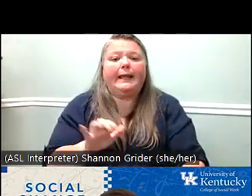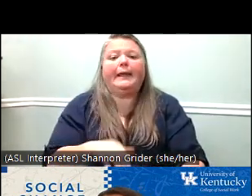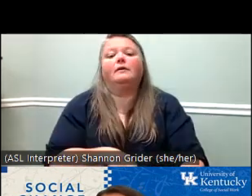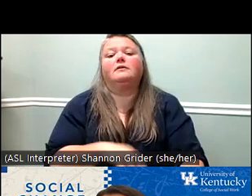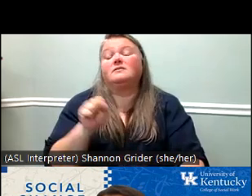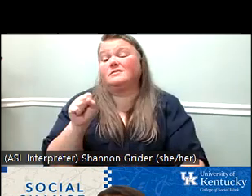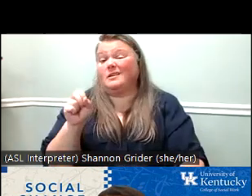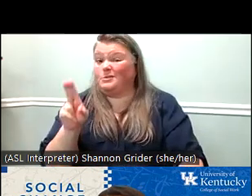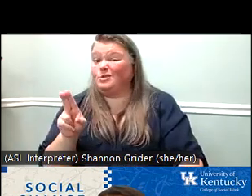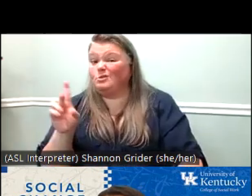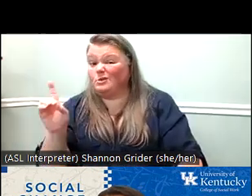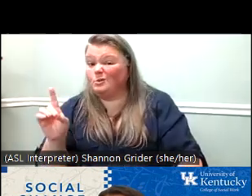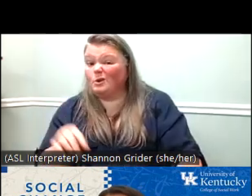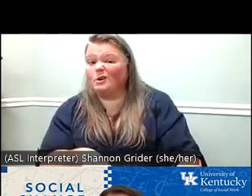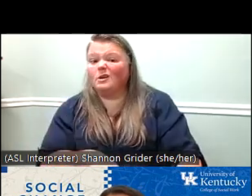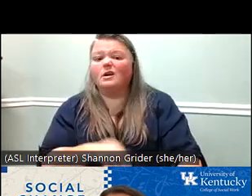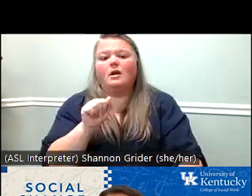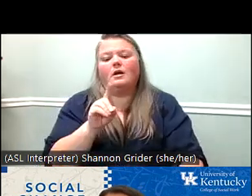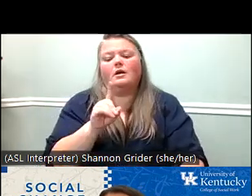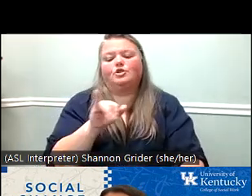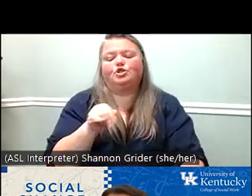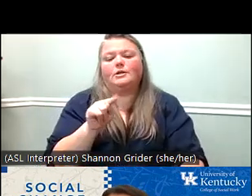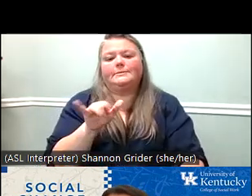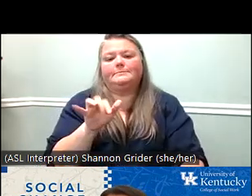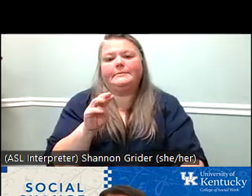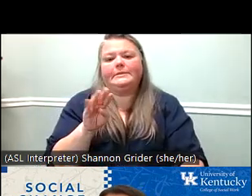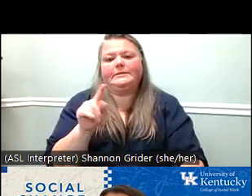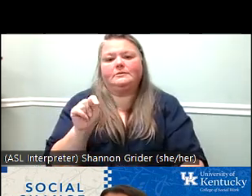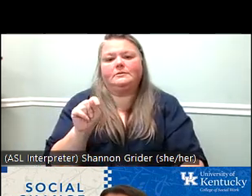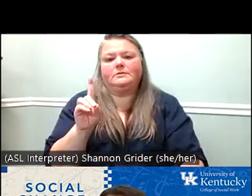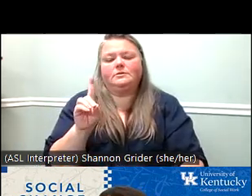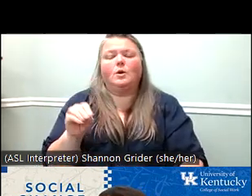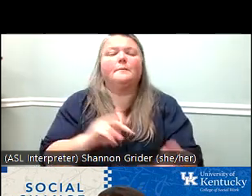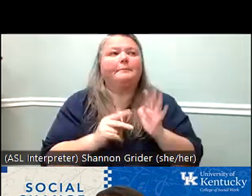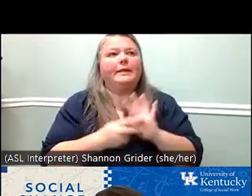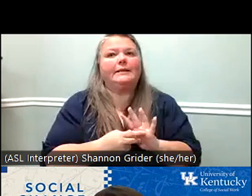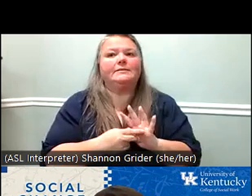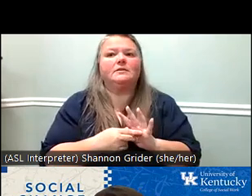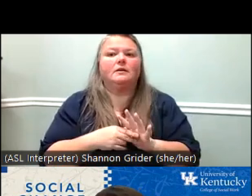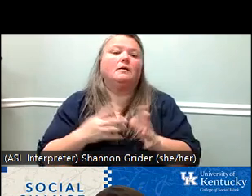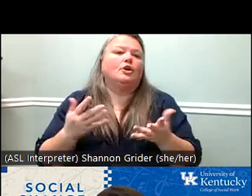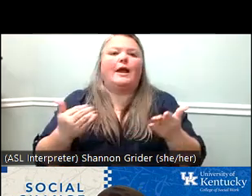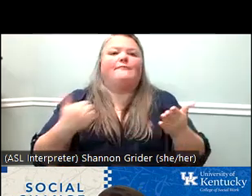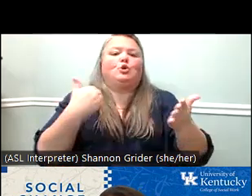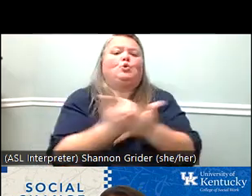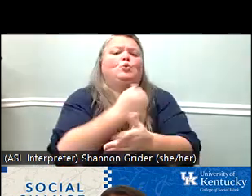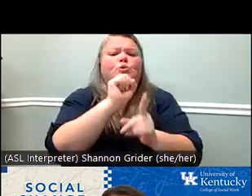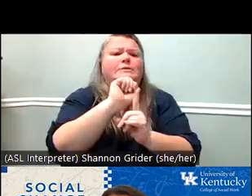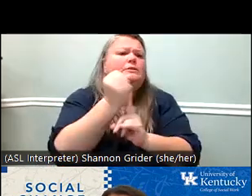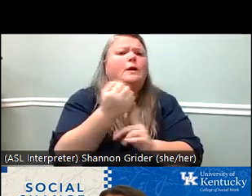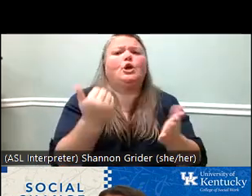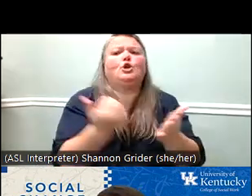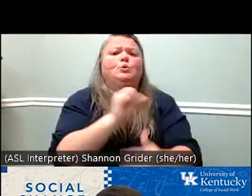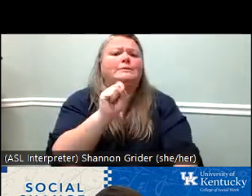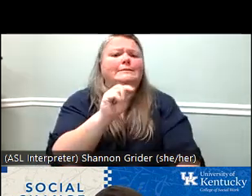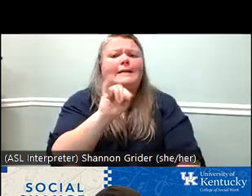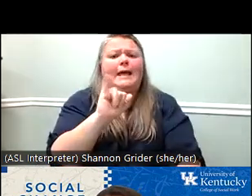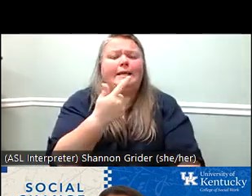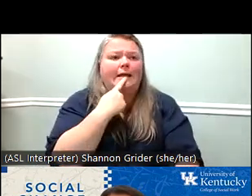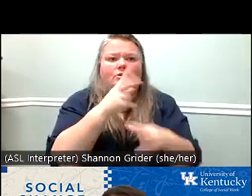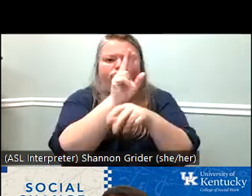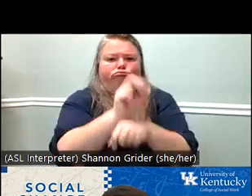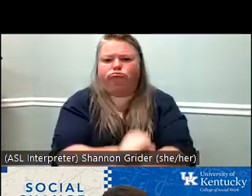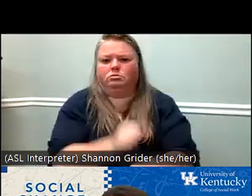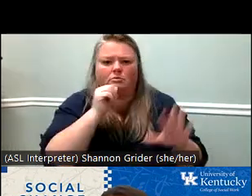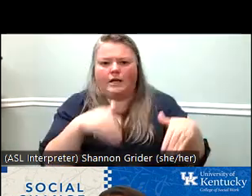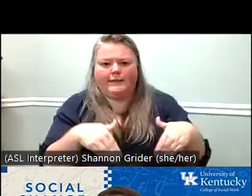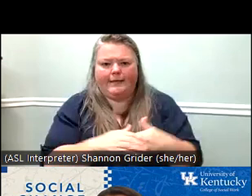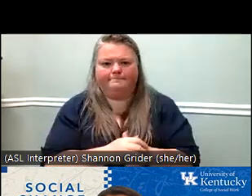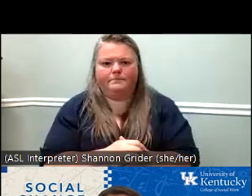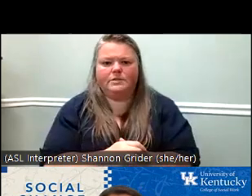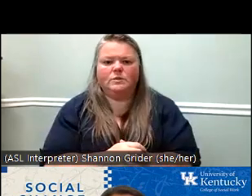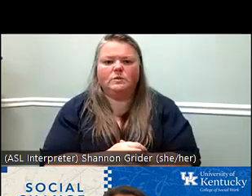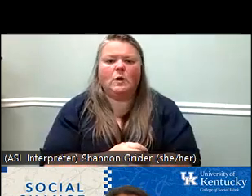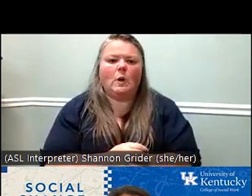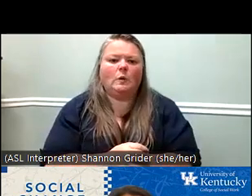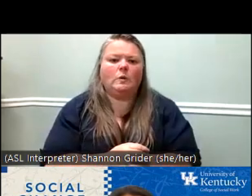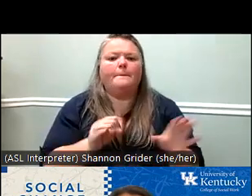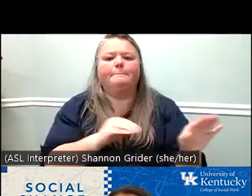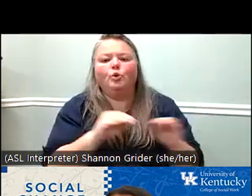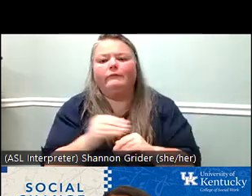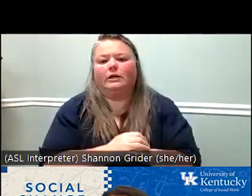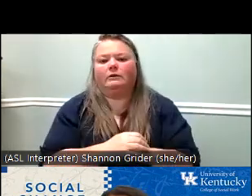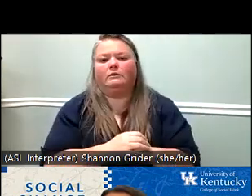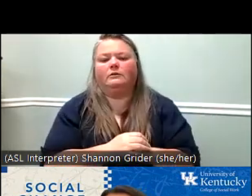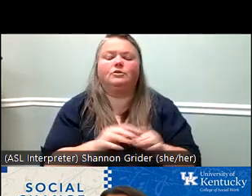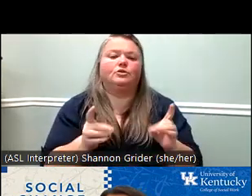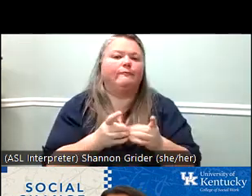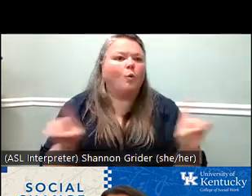MENTAL HEALTH DISORDERS THAT WE, THOSE OF US WITH HEARING LOSS ARE MORE LIKELY TO EXPERIENCE. MAJOR DEPRESSIVE DISORDER, GENERALIZED ANXIETY, PANIC, WE'VE ALREADY